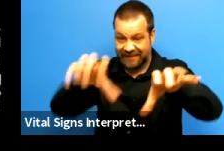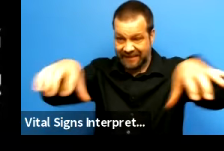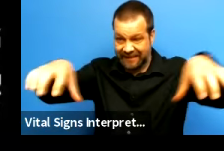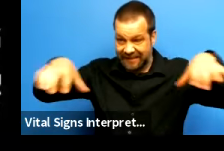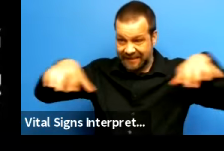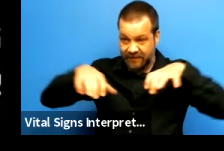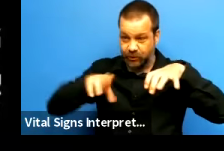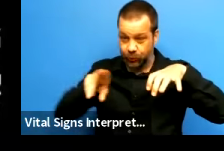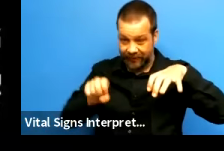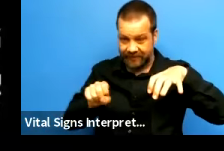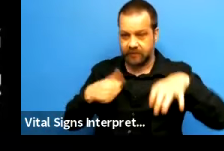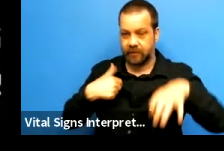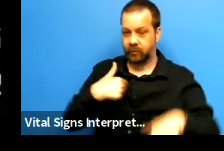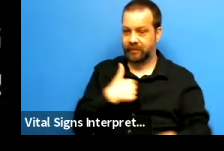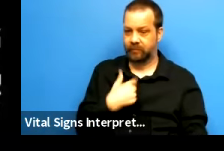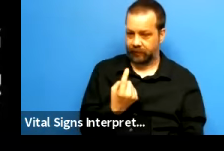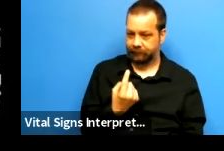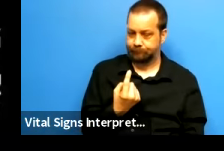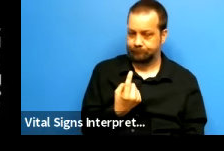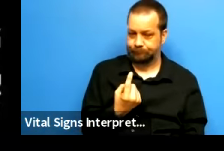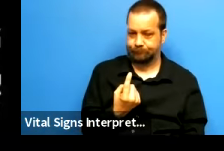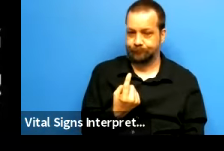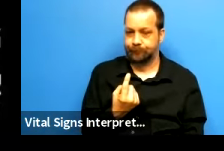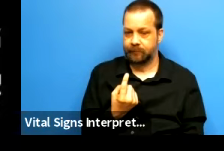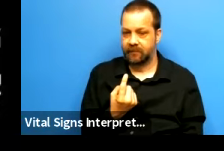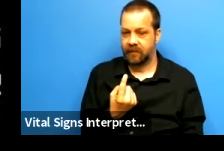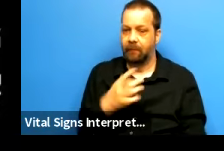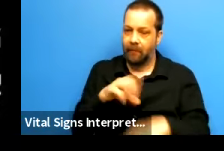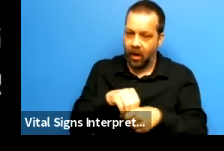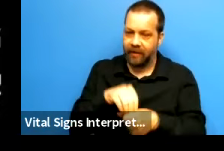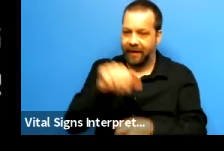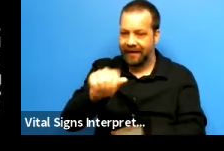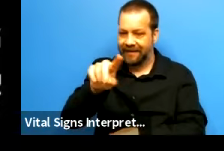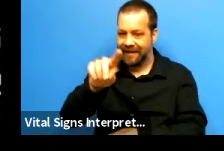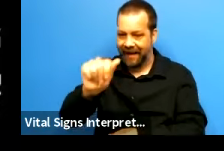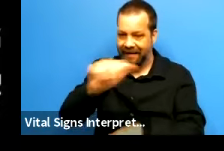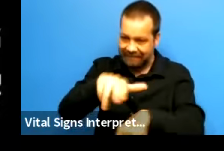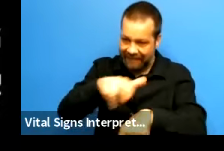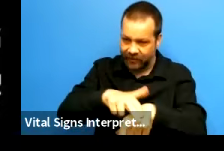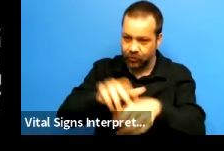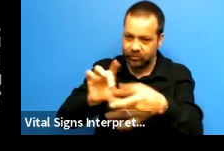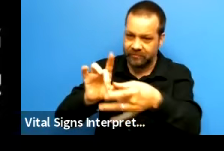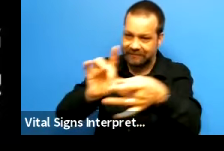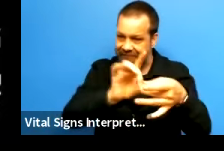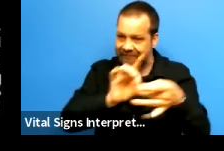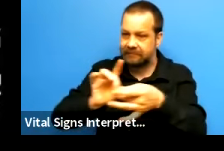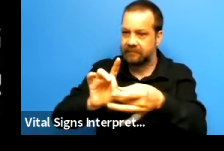We are part of the ADA national network. Our mission is to facilitate voluntary compliance